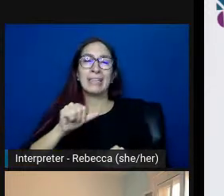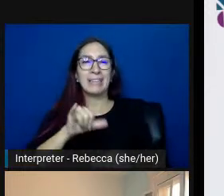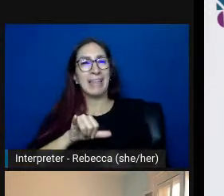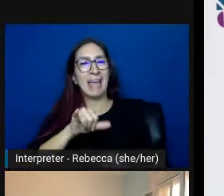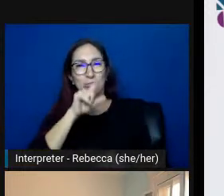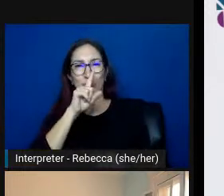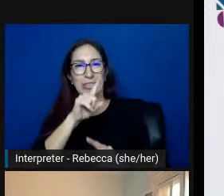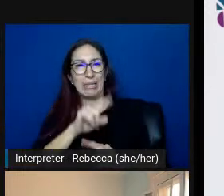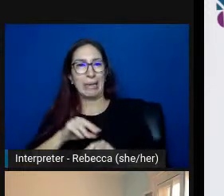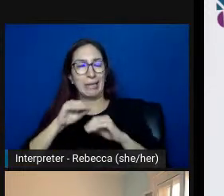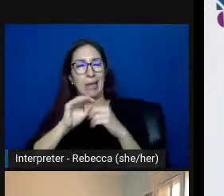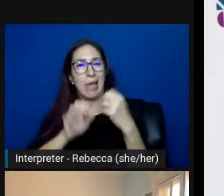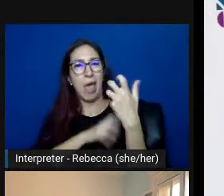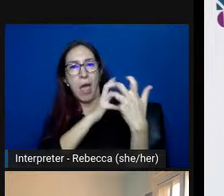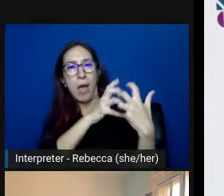has been with Joomla since the beginning